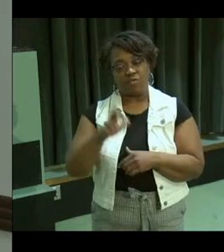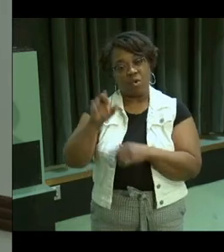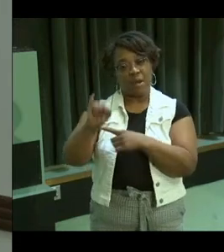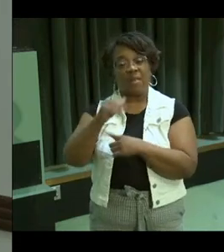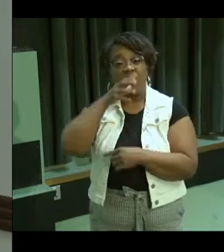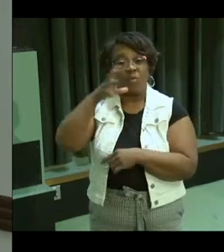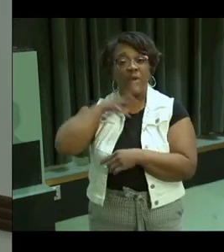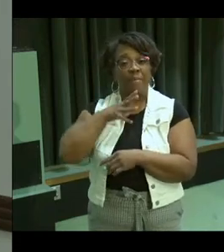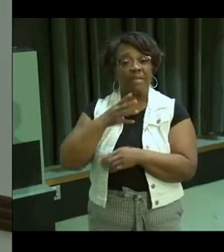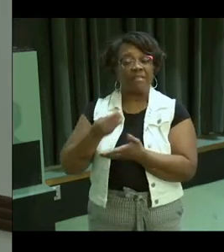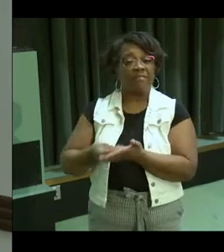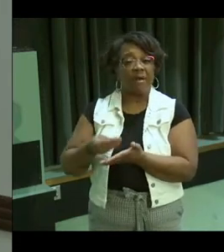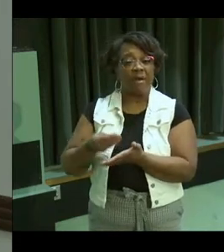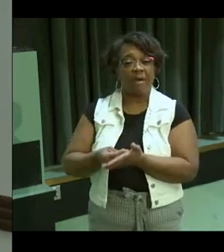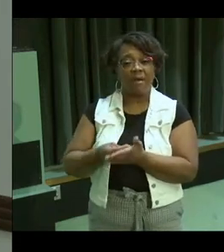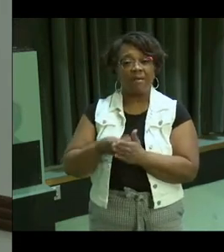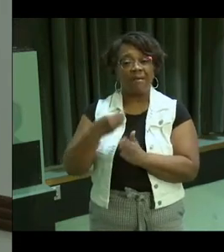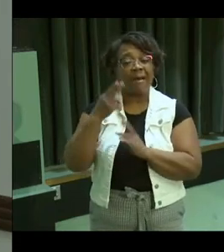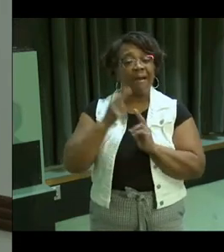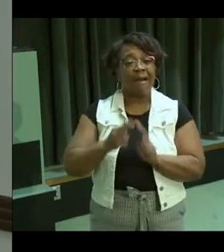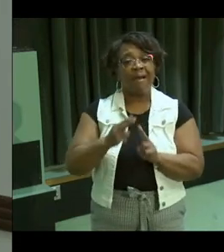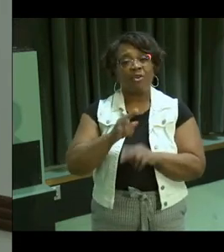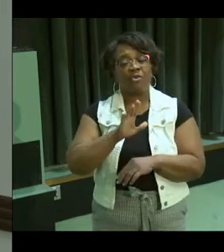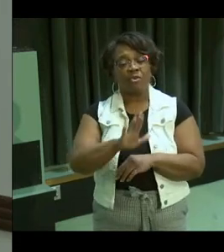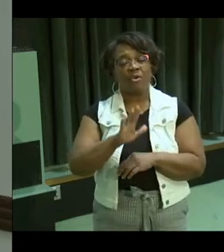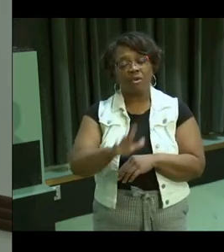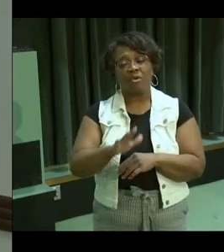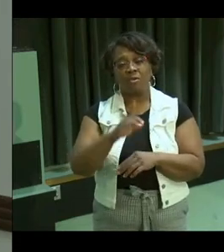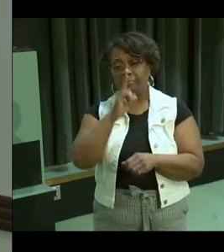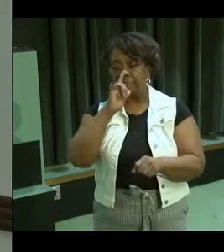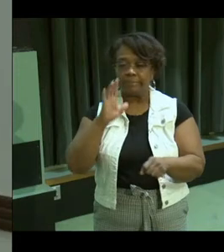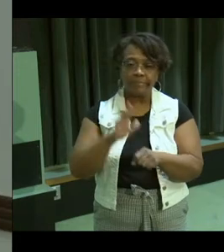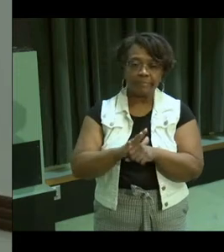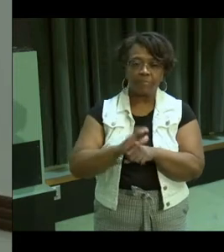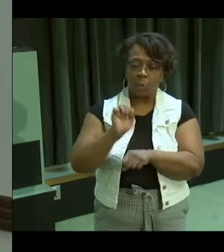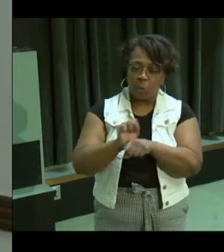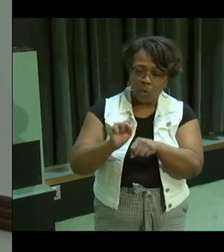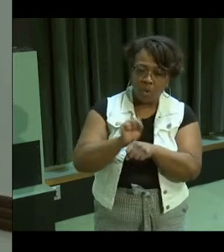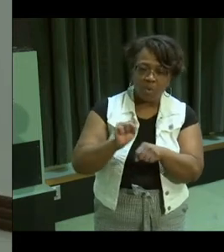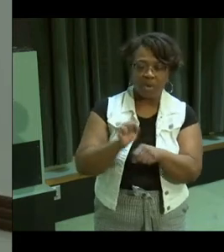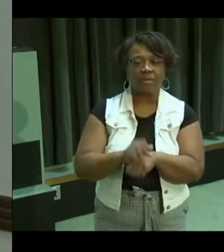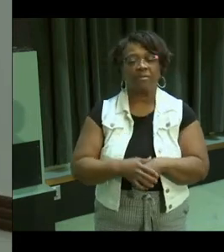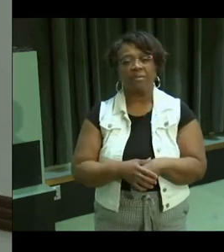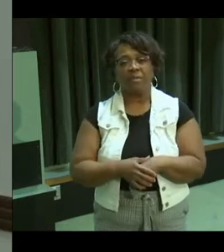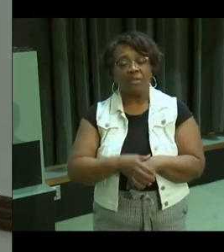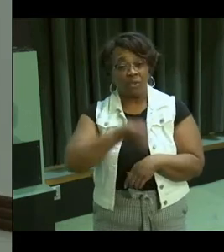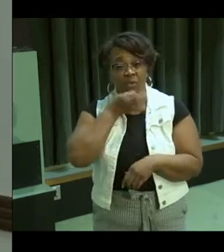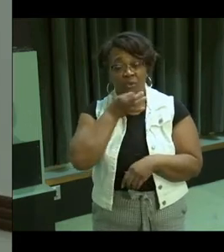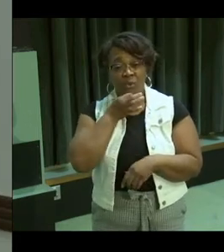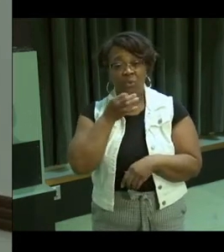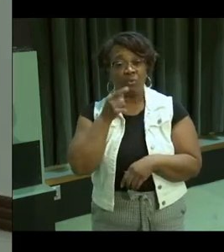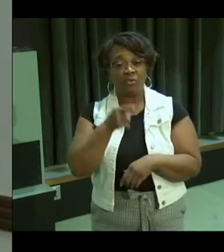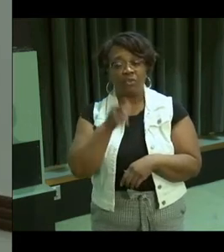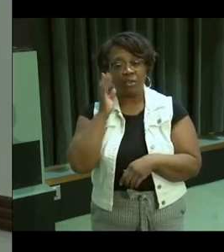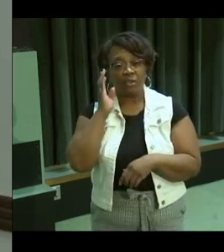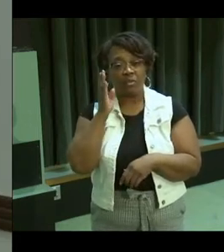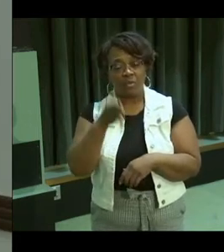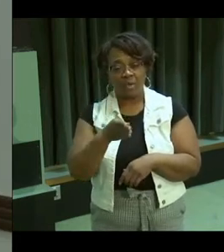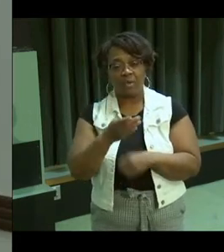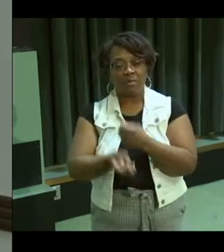Island Women's Fund paid tribute to Christine's dedication and